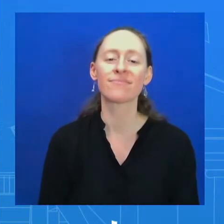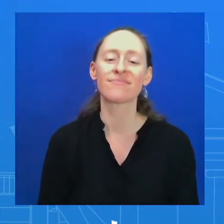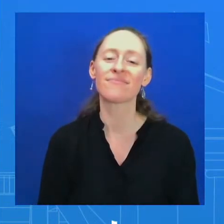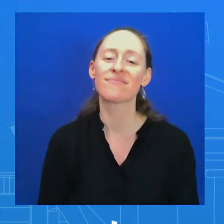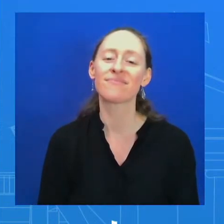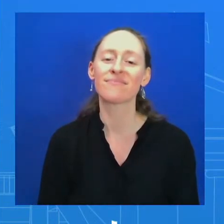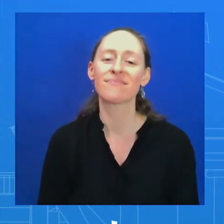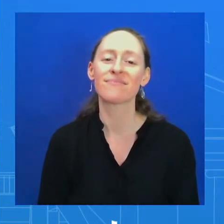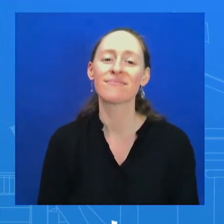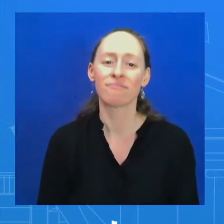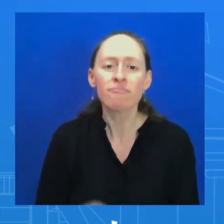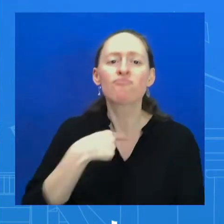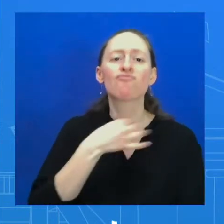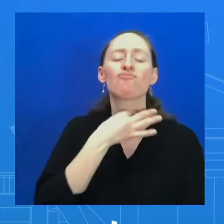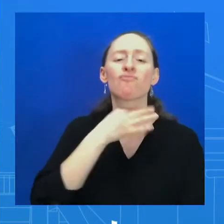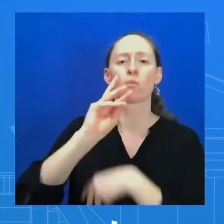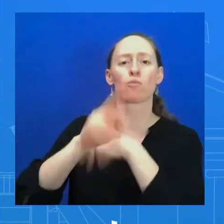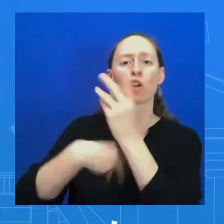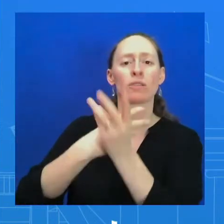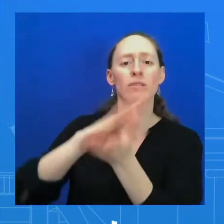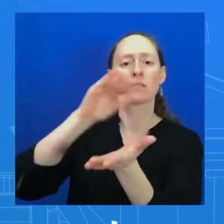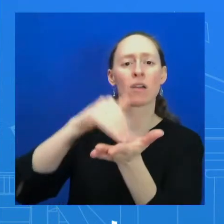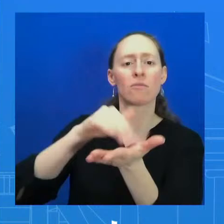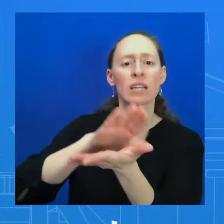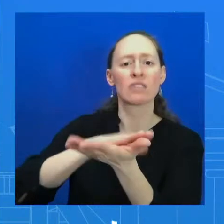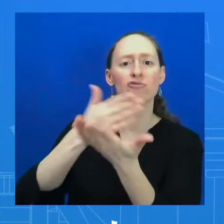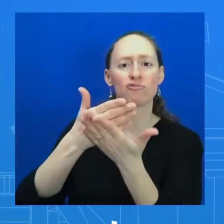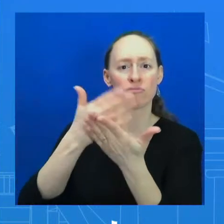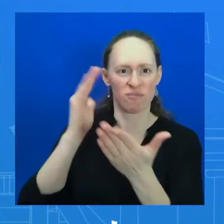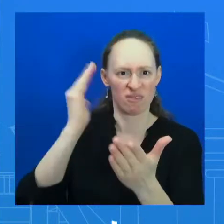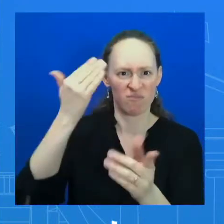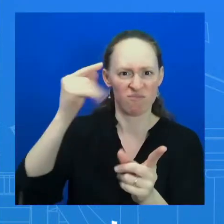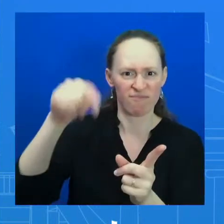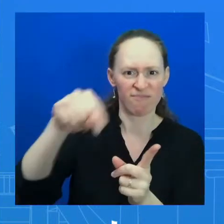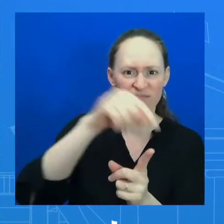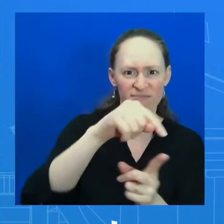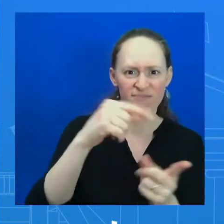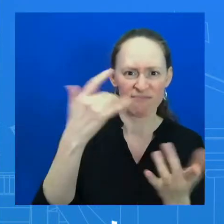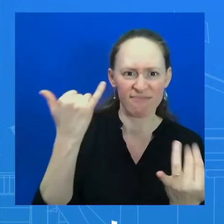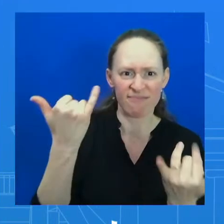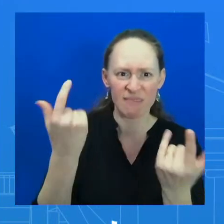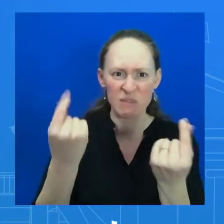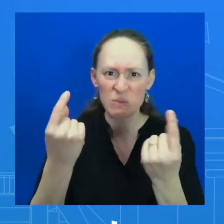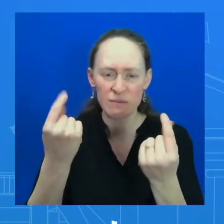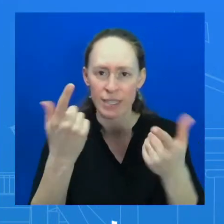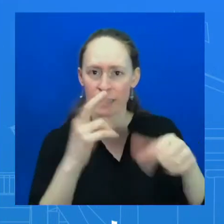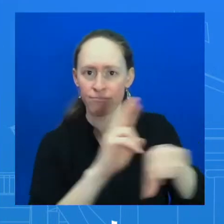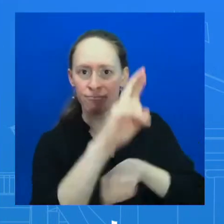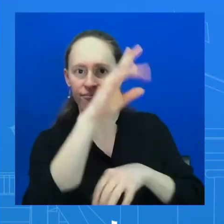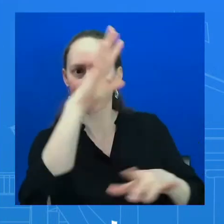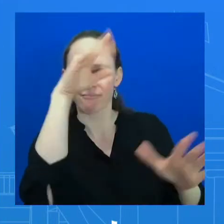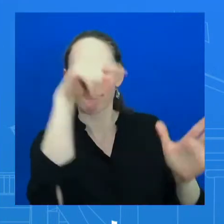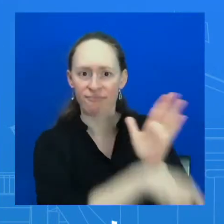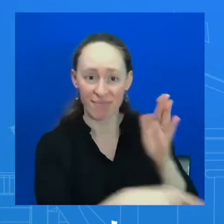the temporary pier project that -- you know, does it make this effort more challenging? Ms. Jean-Pierre: The pier? The Press: Mm-hmm. Ms. Jean-Pierre: So, look, the Department